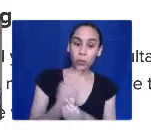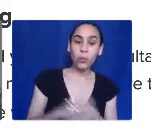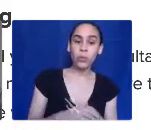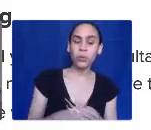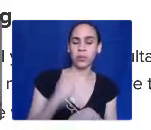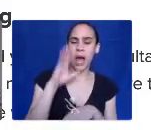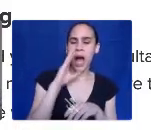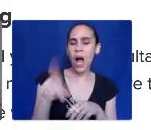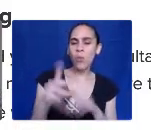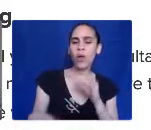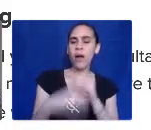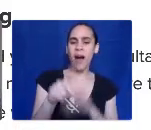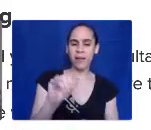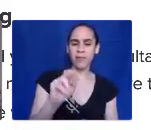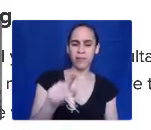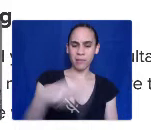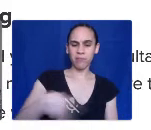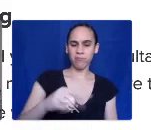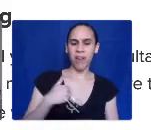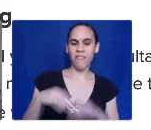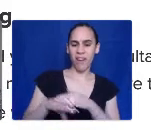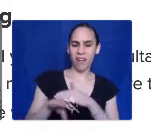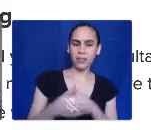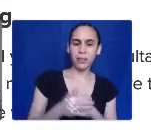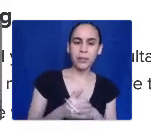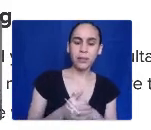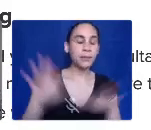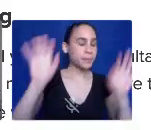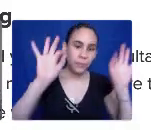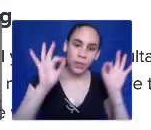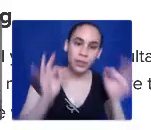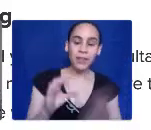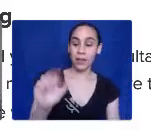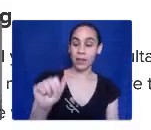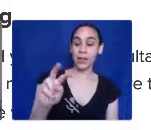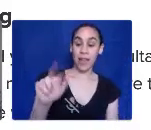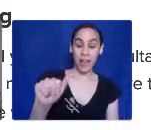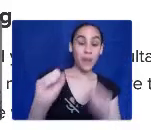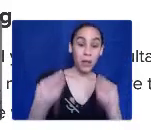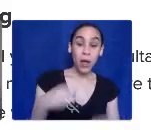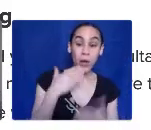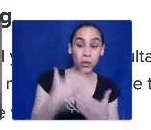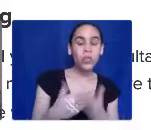so you all have access to it um but definitely canva can be good sometimes there's resumes